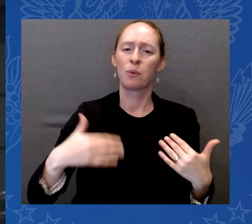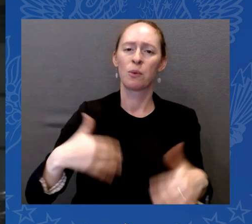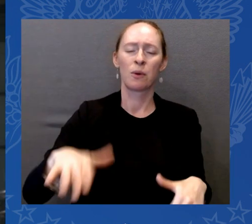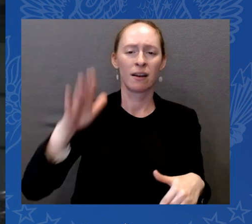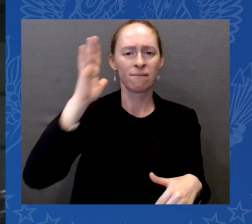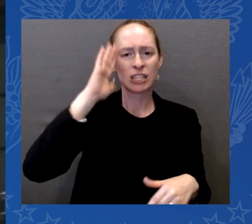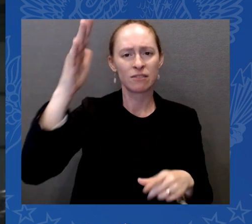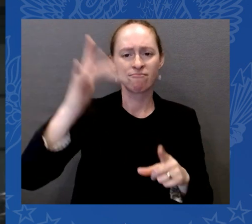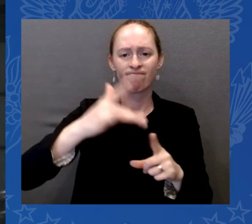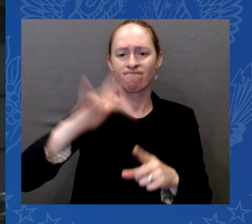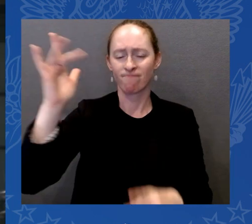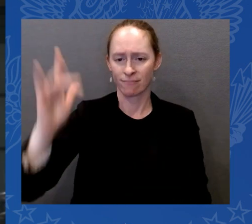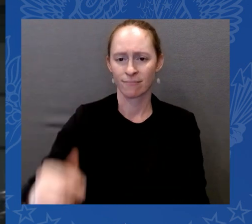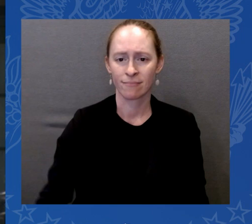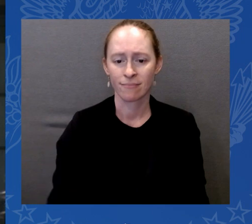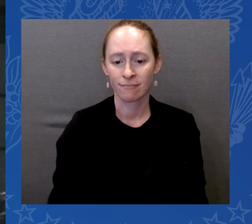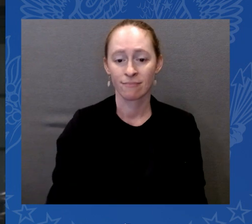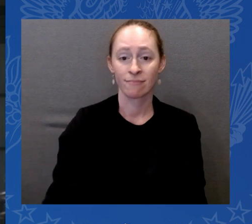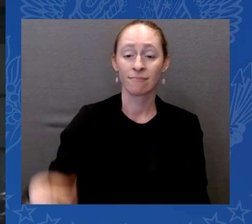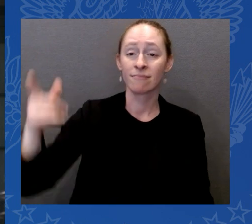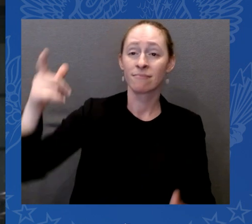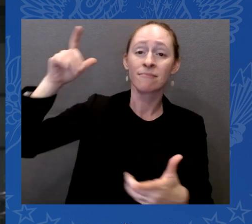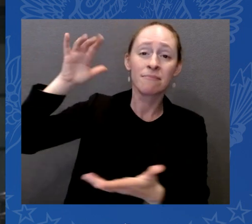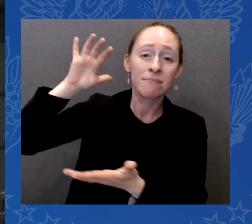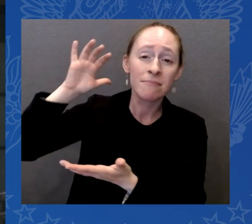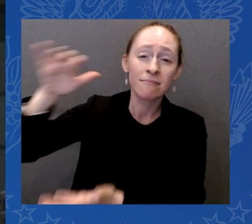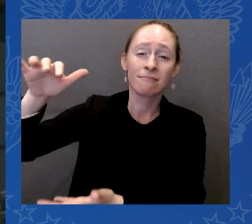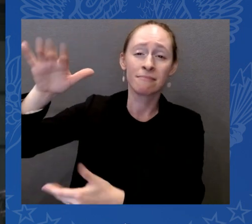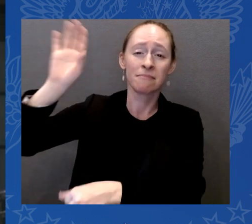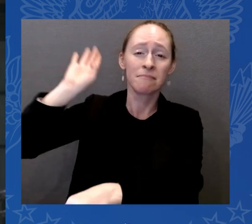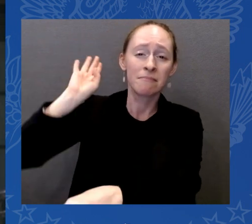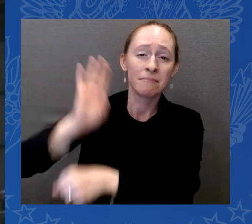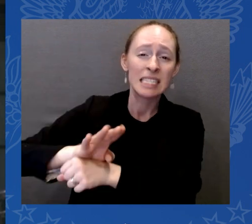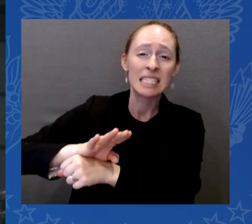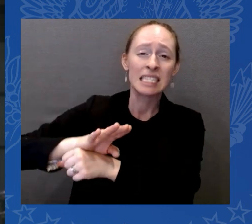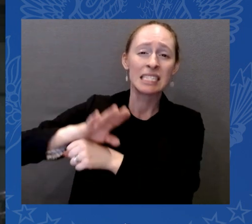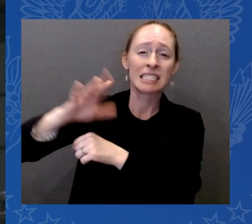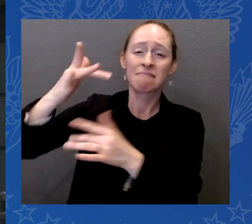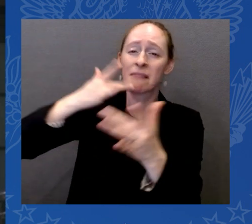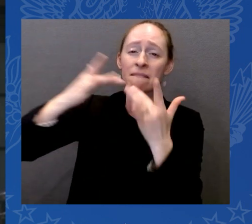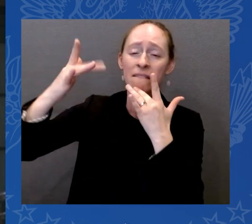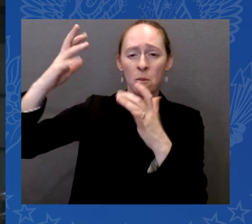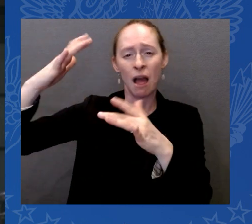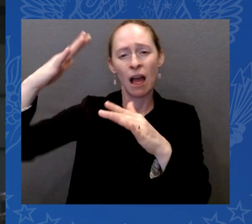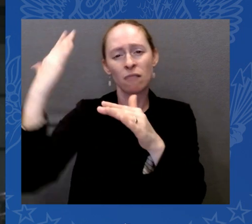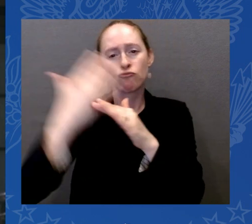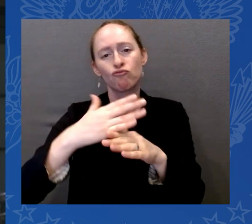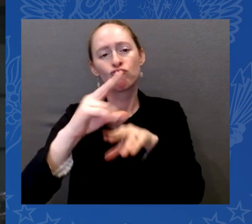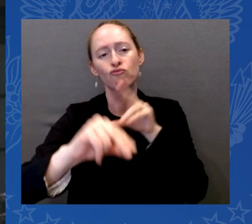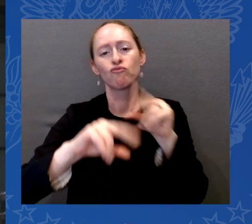Under my predecessor, there was a $2 trillion tax cut, not a penny of which was paid for.